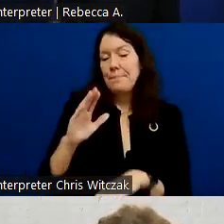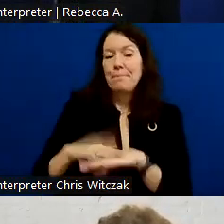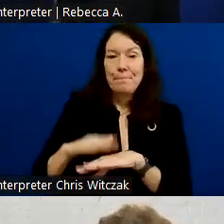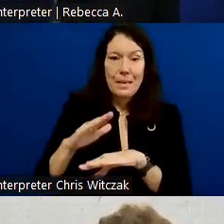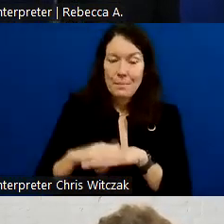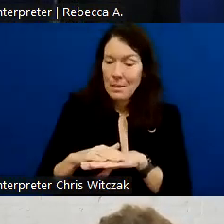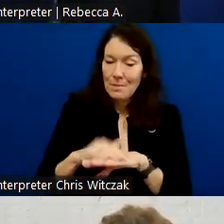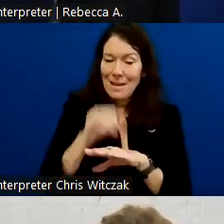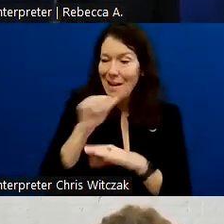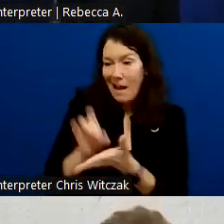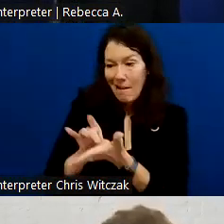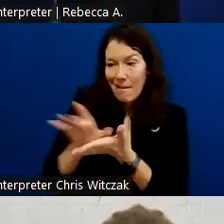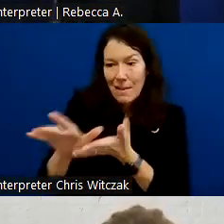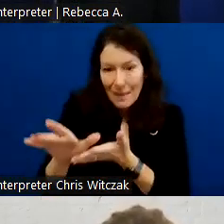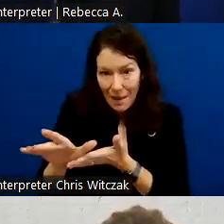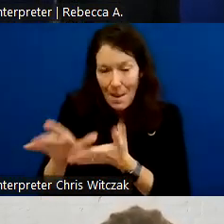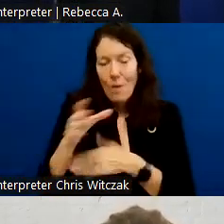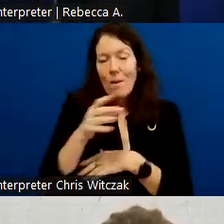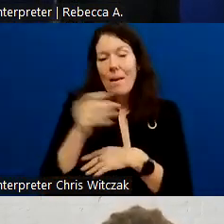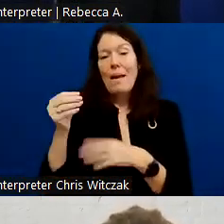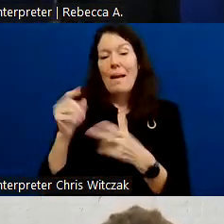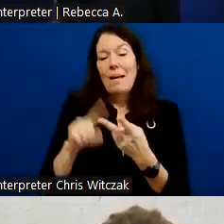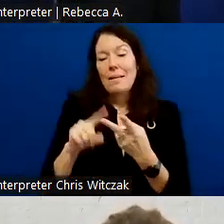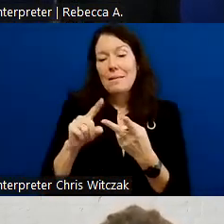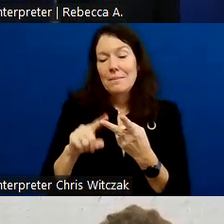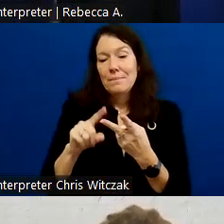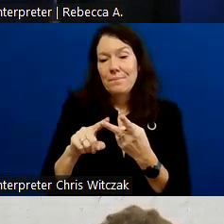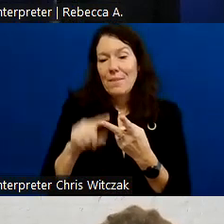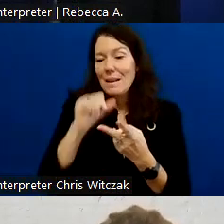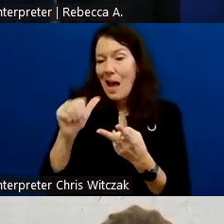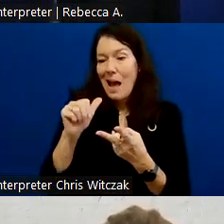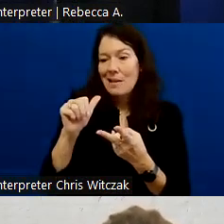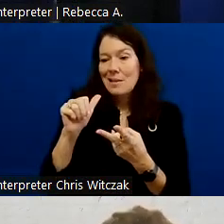people out and not um not exiting people because of substance use.